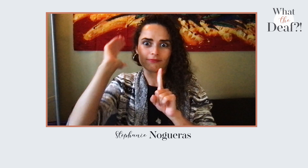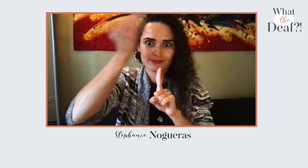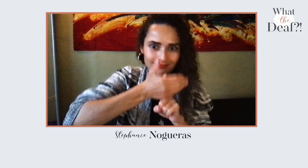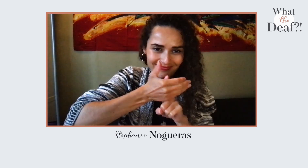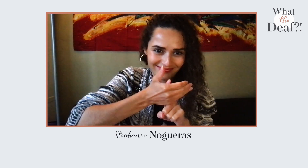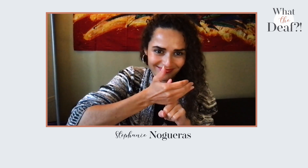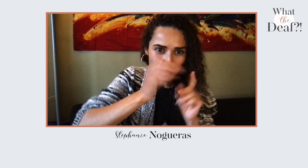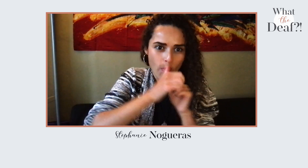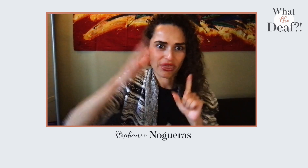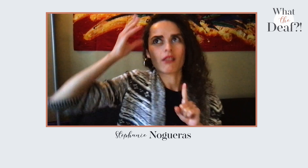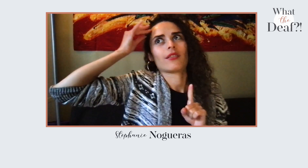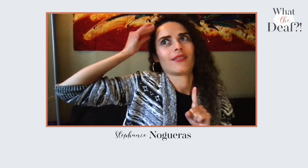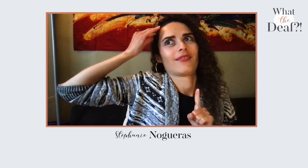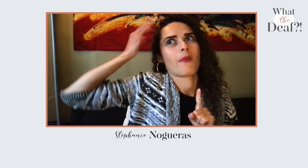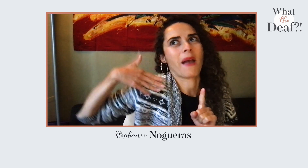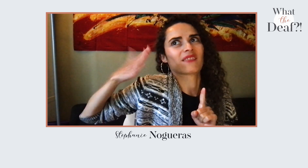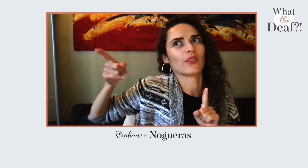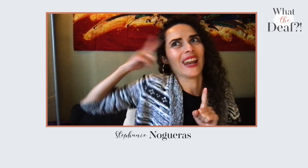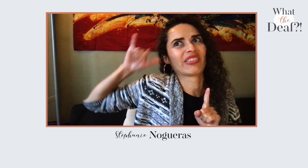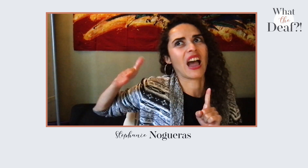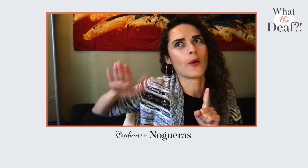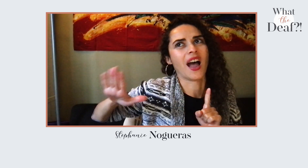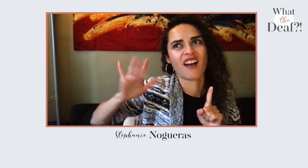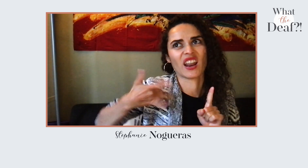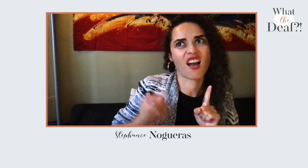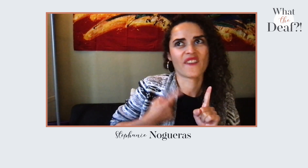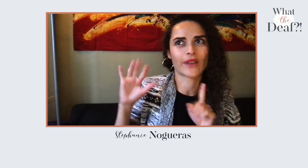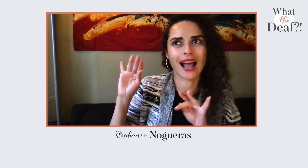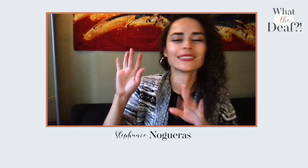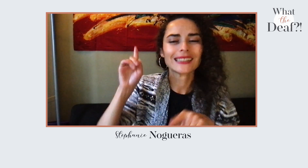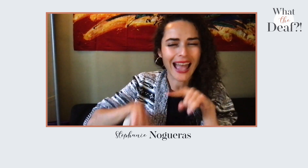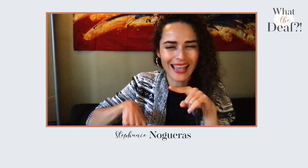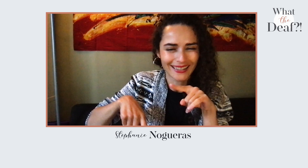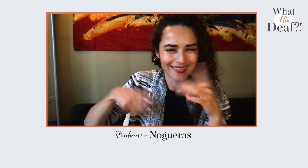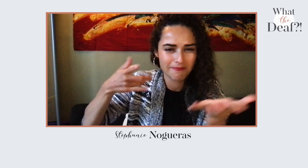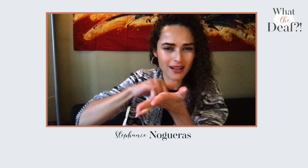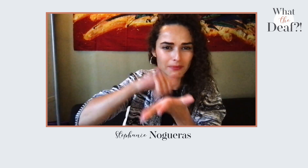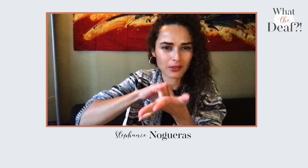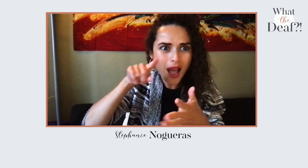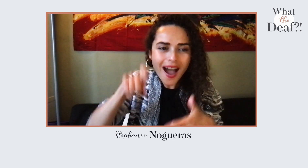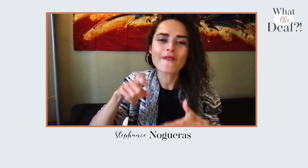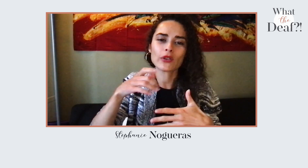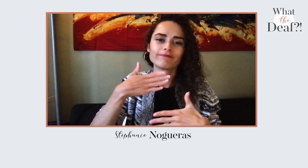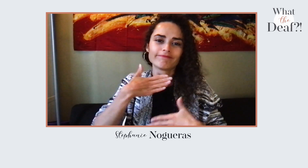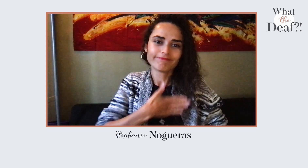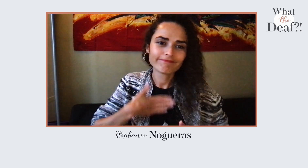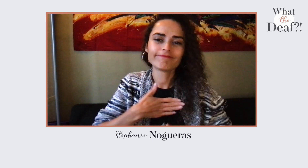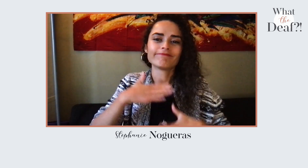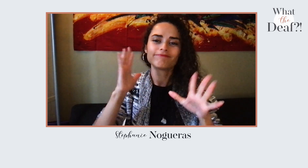for the actual acting part of the job, instead of thinking about, oh my God, this person said this, it offended me. I can't think about both of those things at the same time.